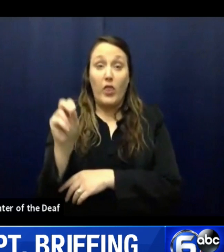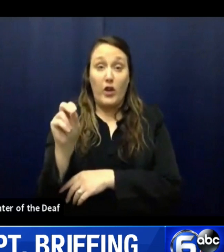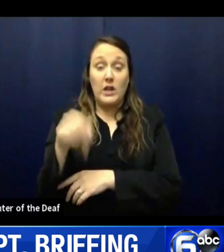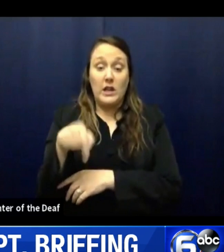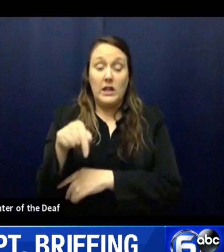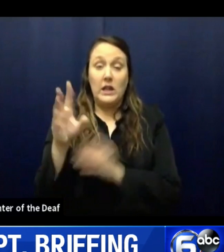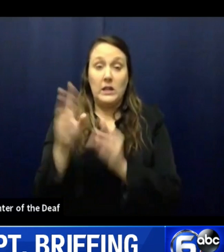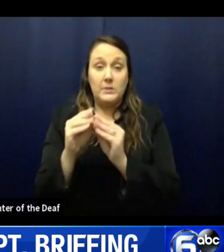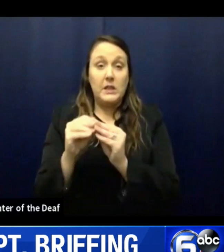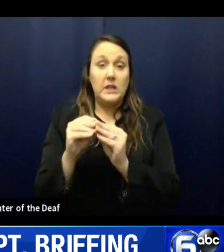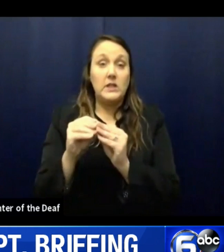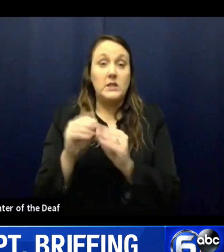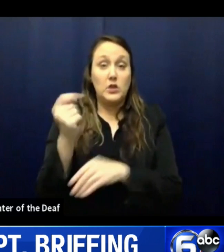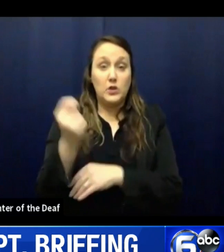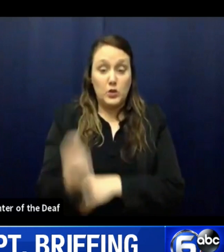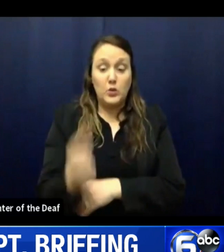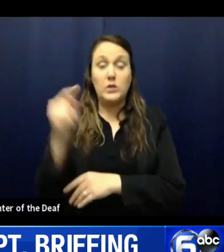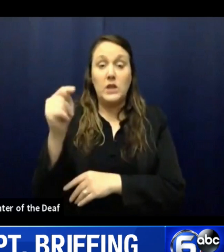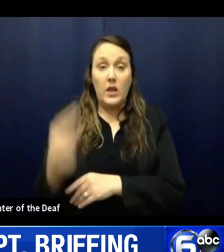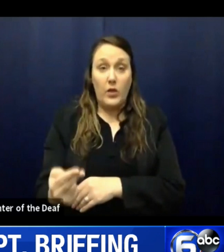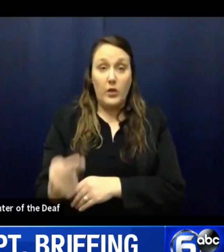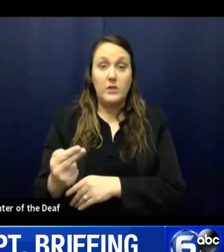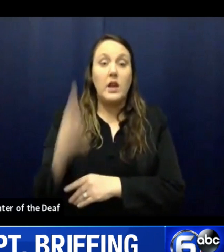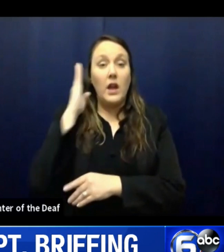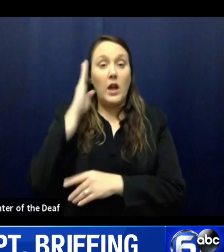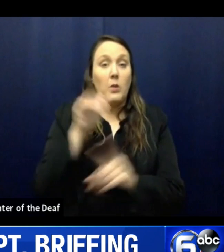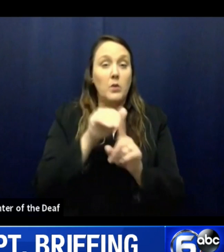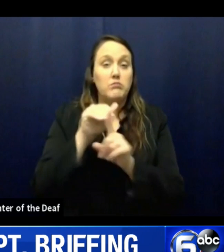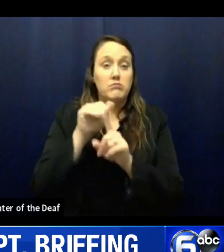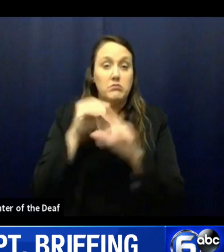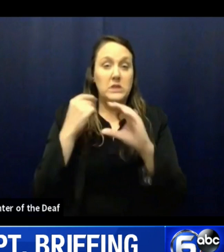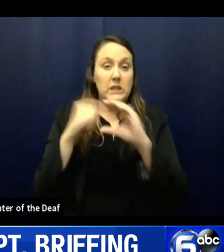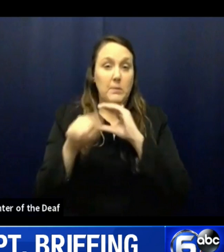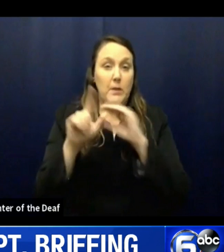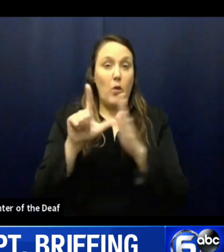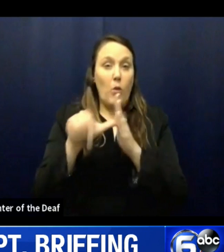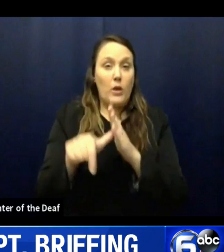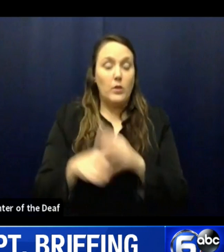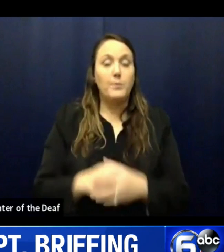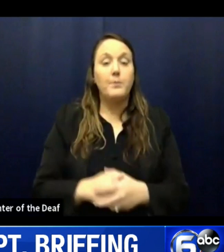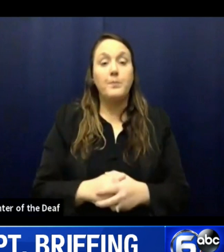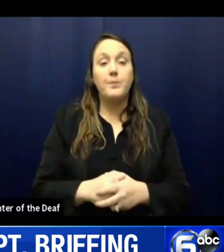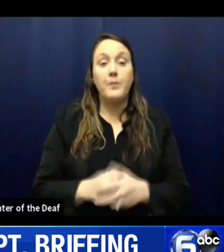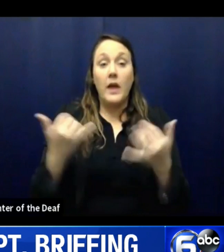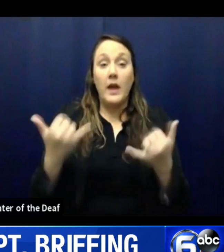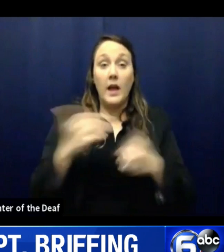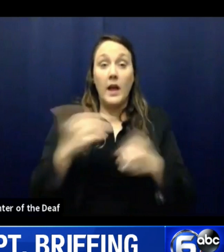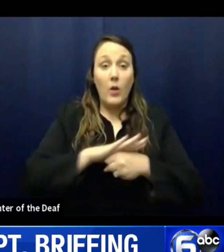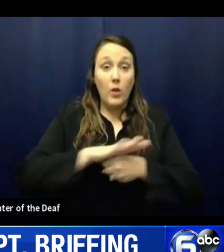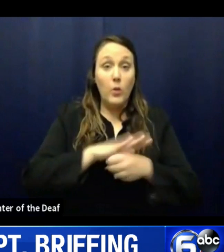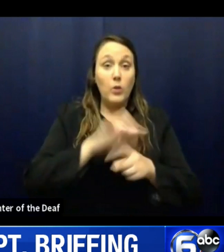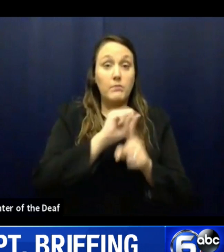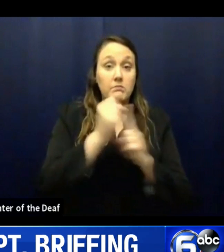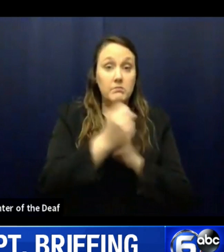IT IS ALWAYS IMPORTANT TO GET YOUR FLU SHOT BUT THIS YEAR IS ESPECIALLY IMPORTANT. NEXT WEEK, WE WILL MOVE OUR